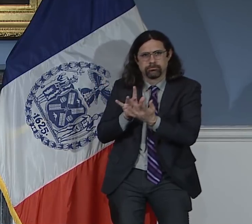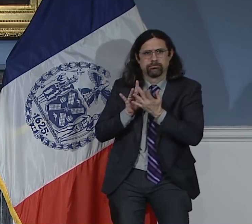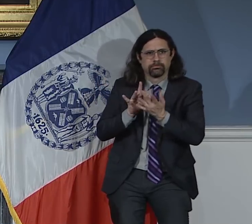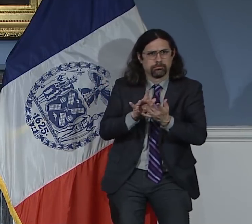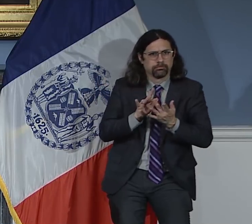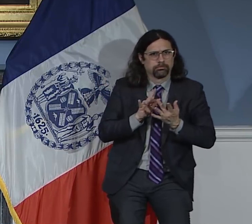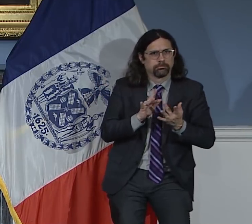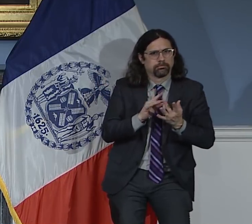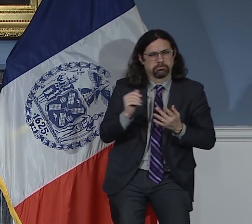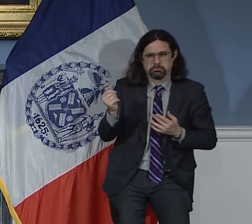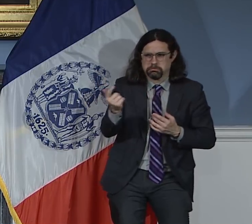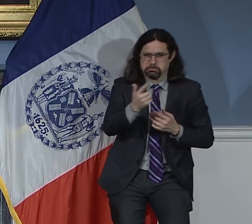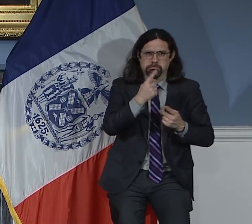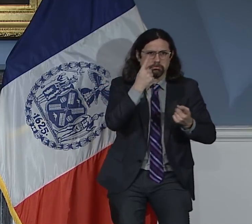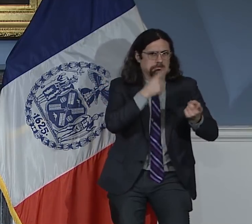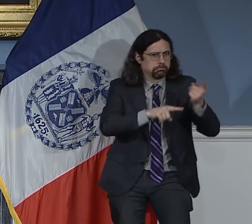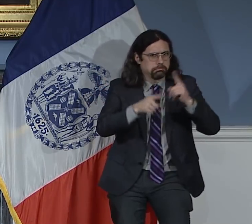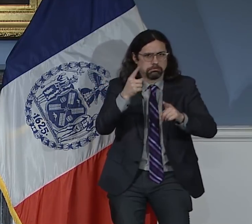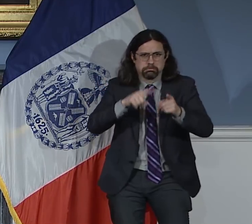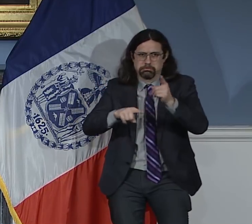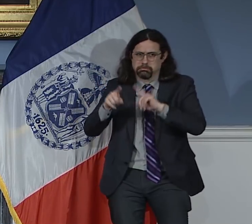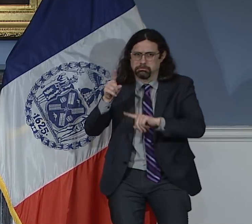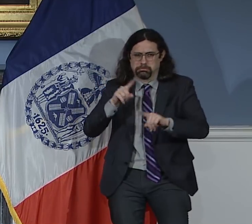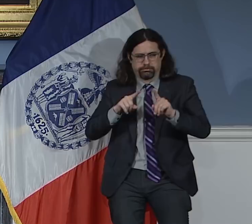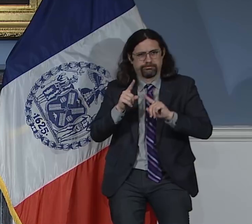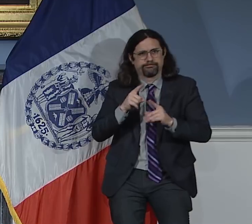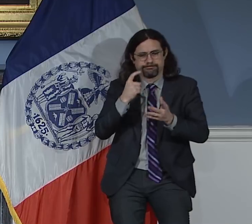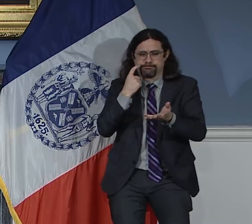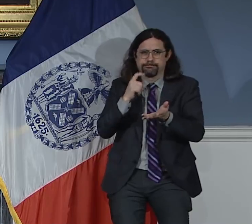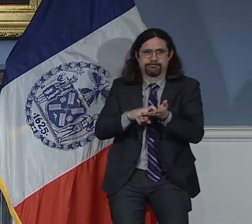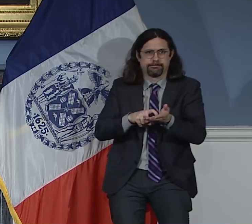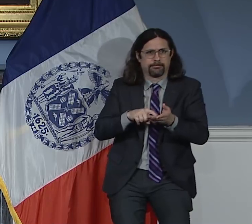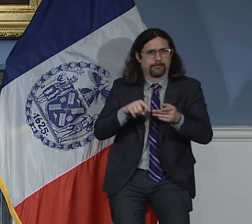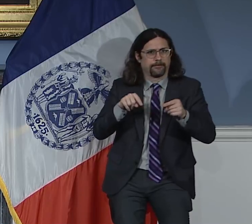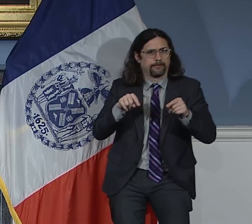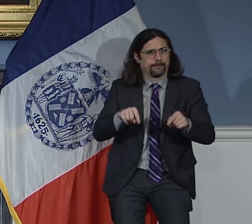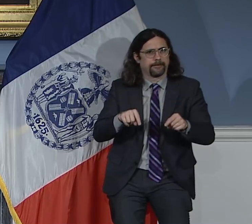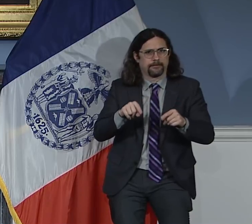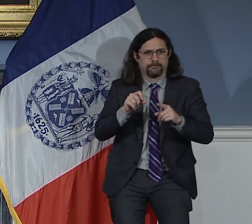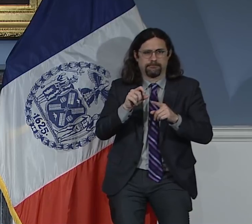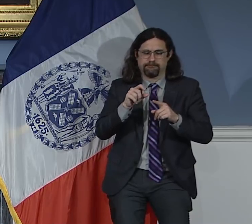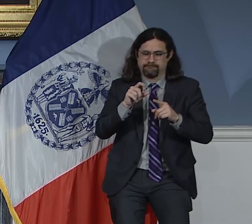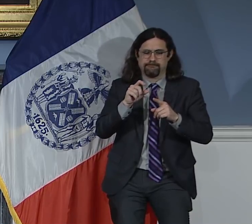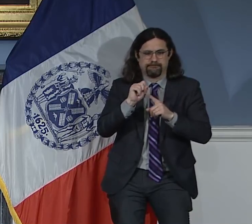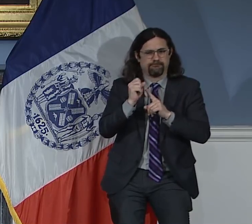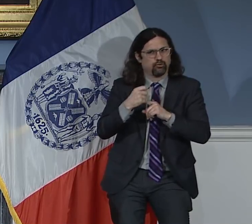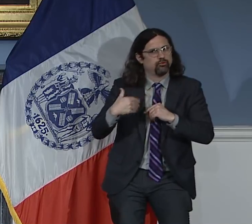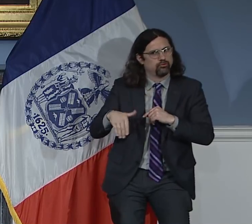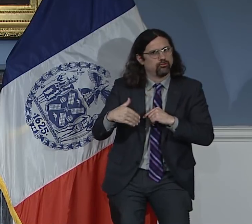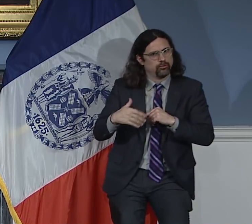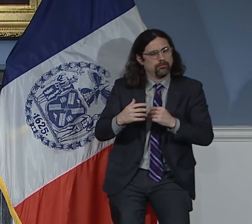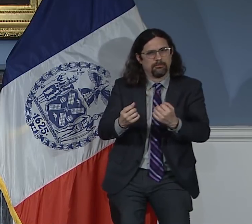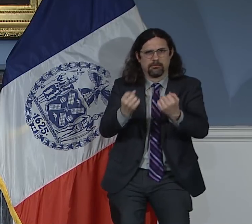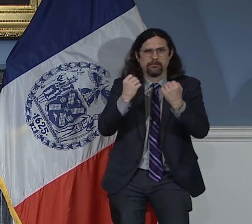FAITHS, LED BY T HECAINRDAL. UNIFIED IN RECOGNIZING THAT